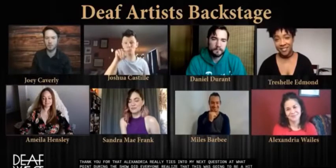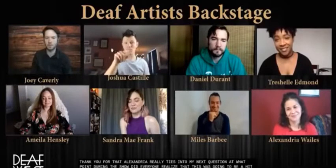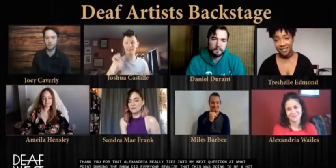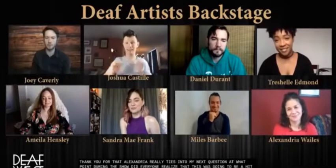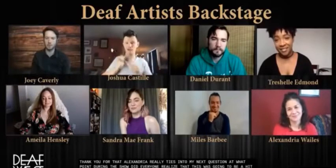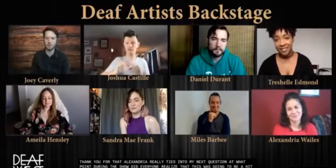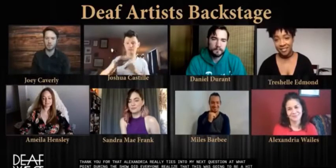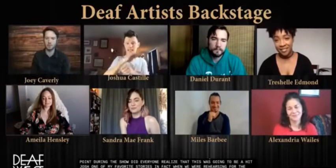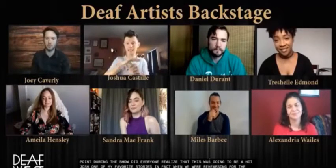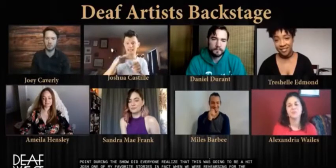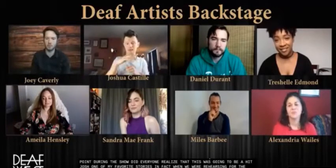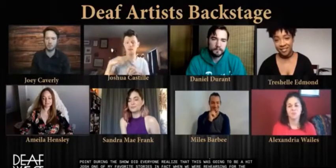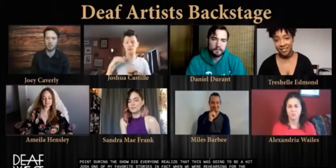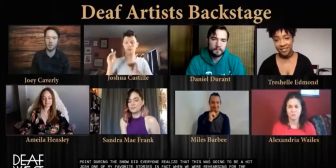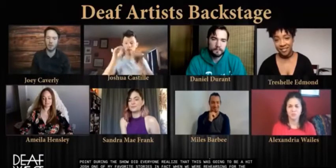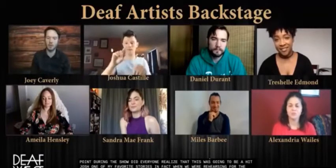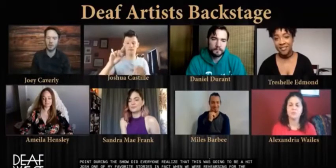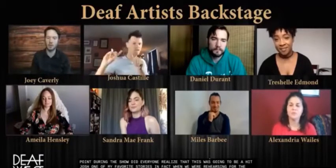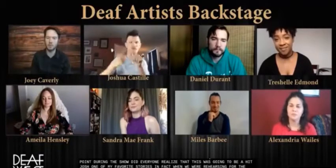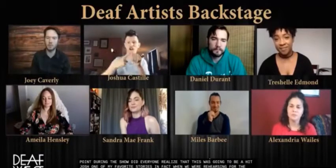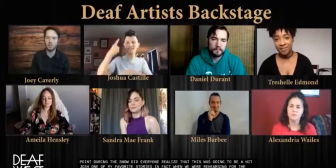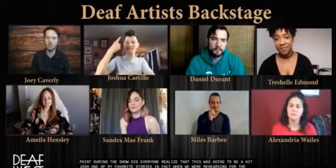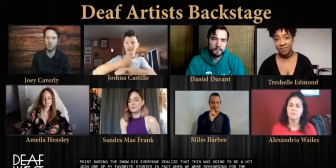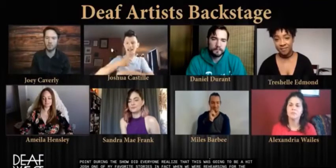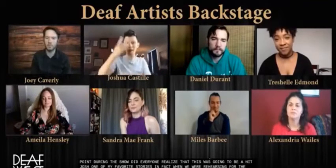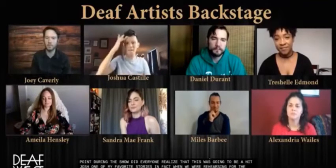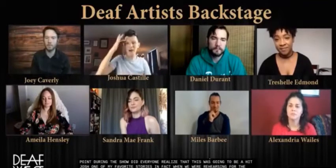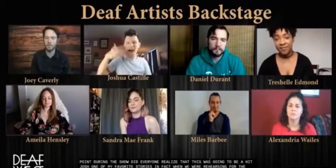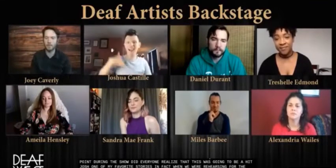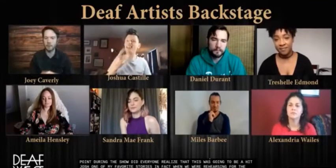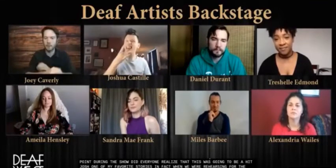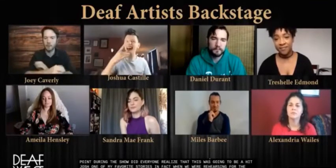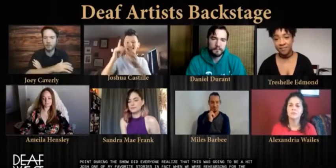And then we find-- We had to move the piano around, and in and out of the building.